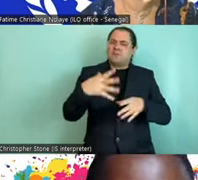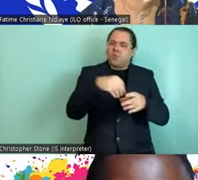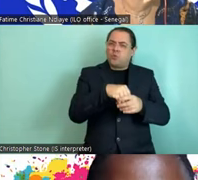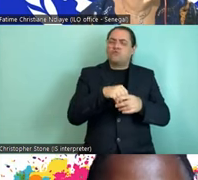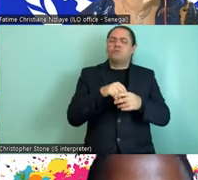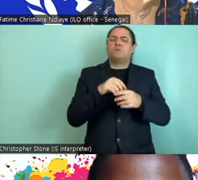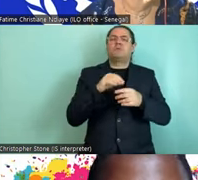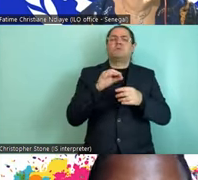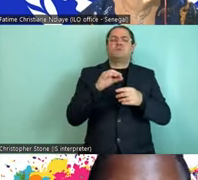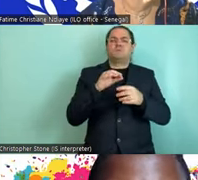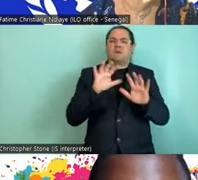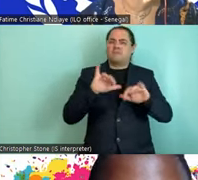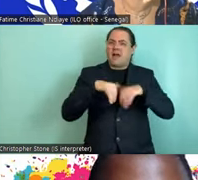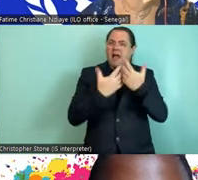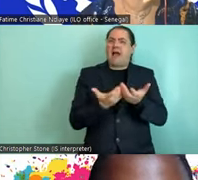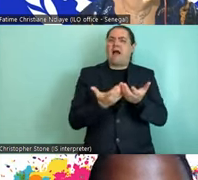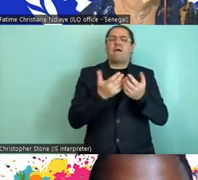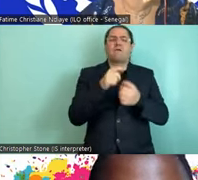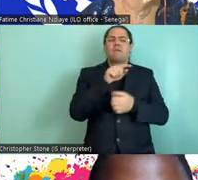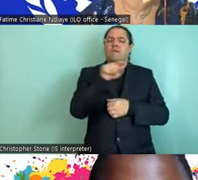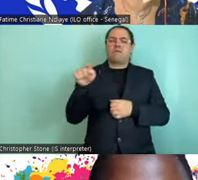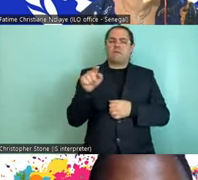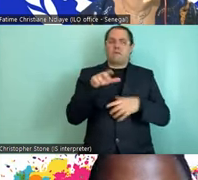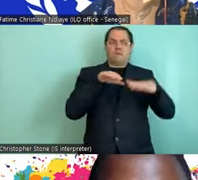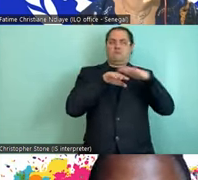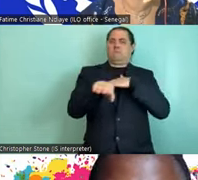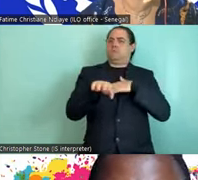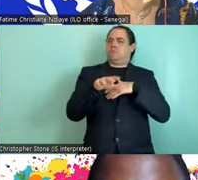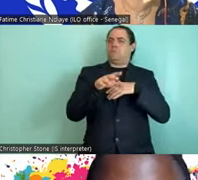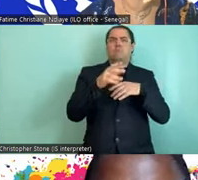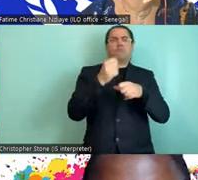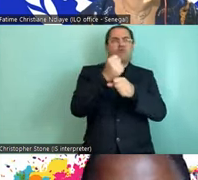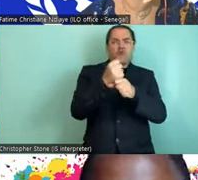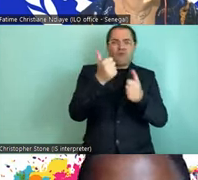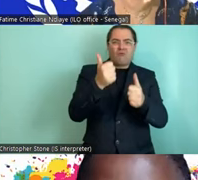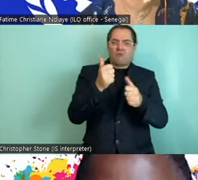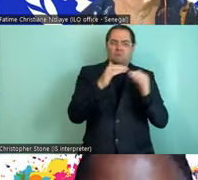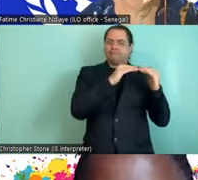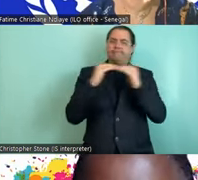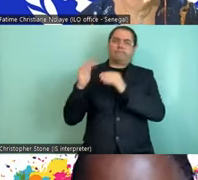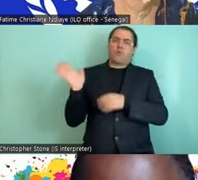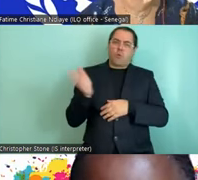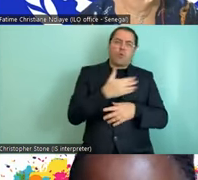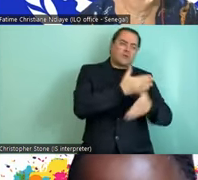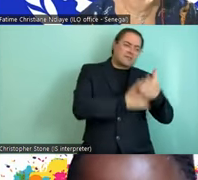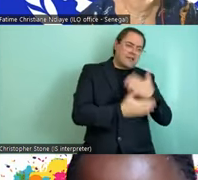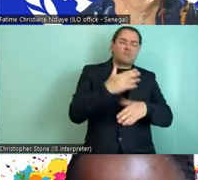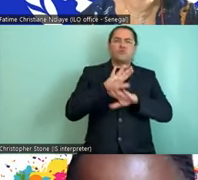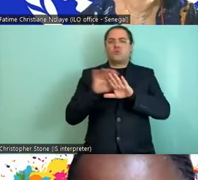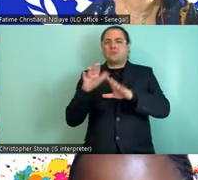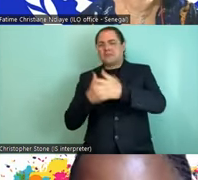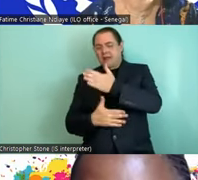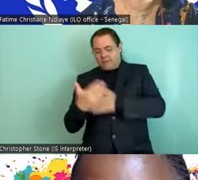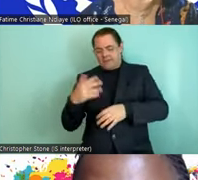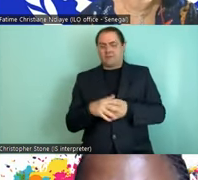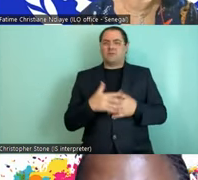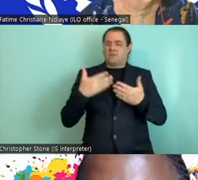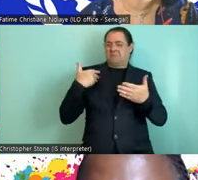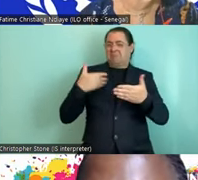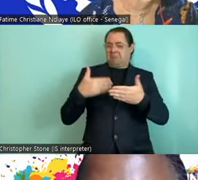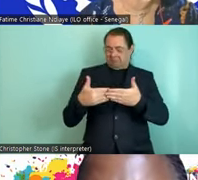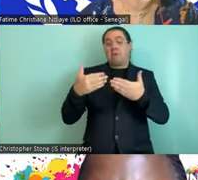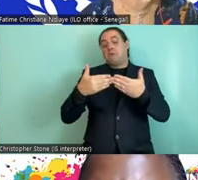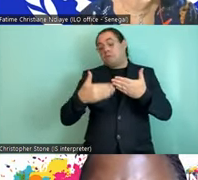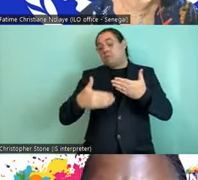10:40:43 What do we plan to do in the years to come, one we are launching our mentoring